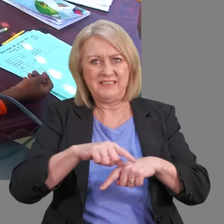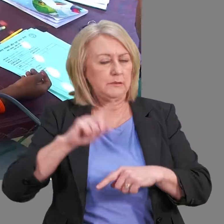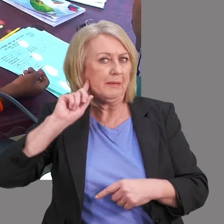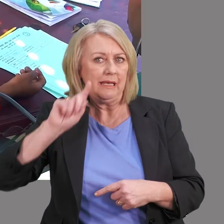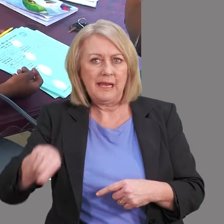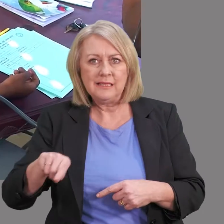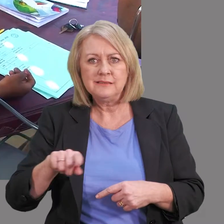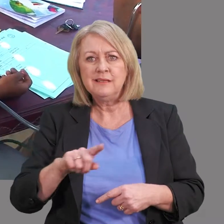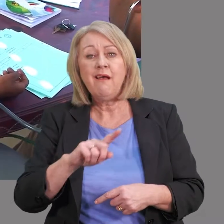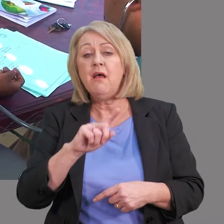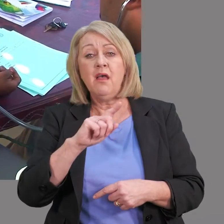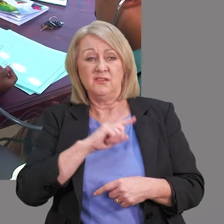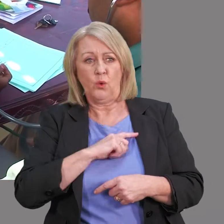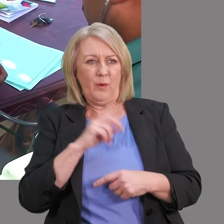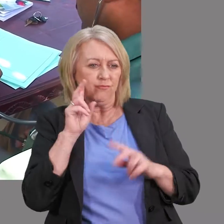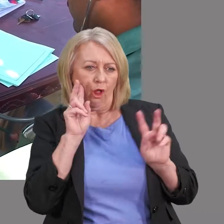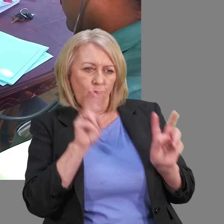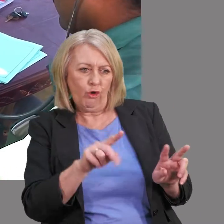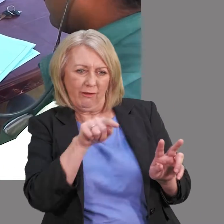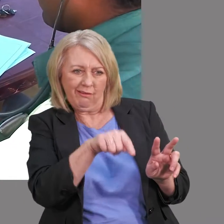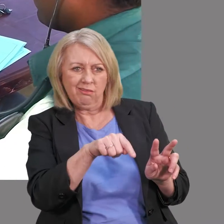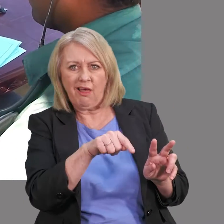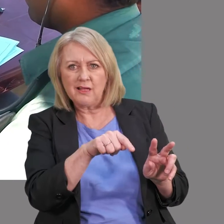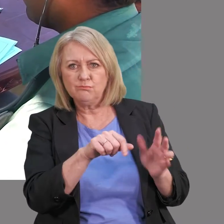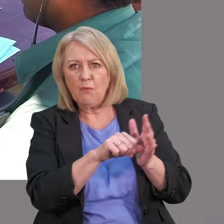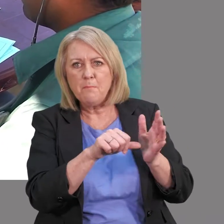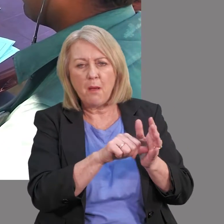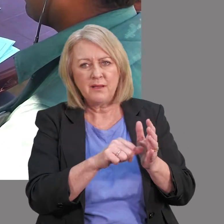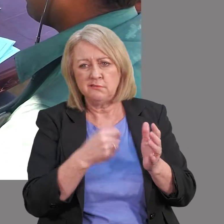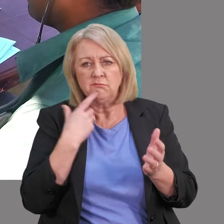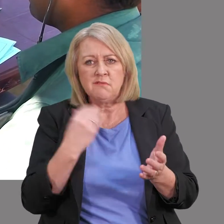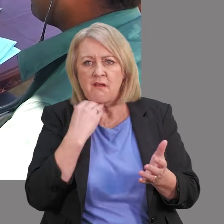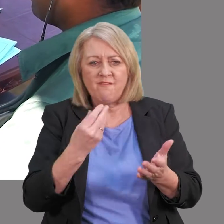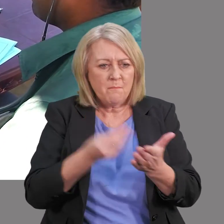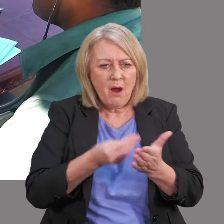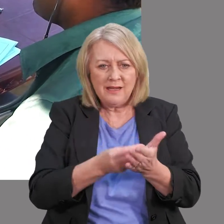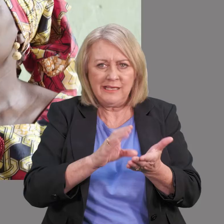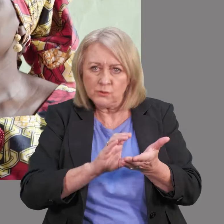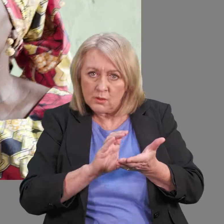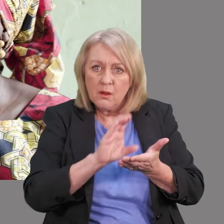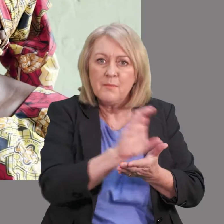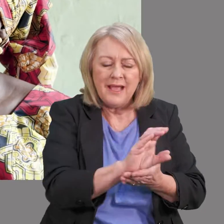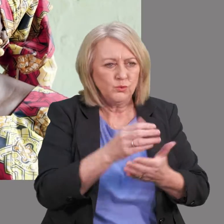This translates into a lack of visibility, financing and a lack of collective efforts